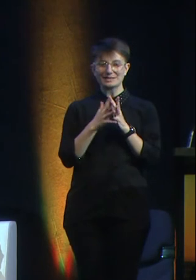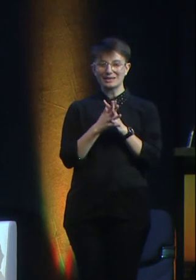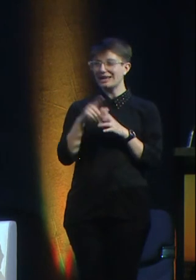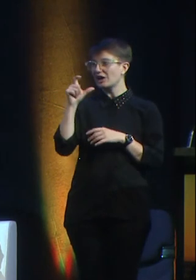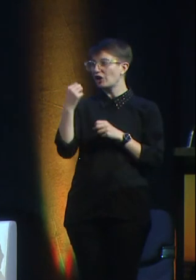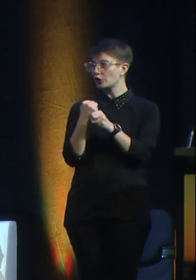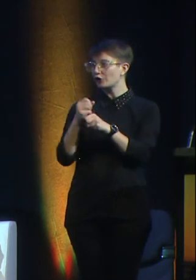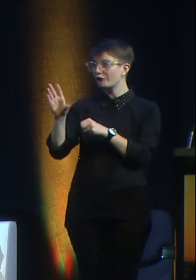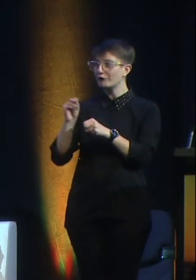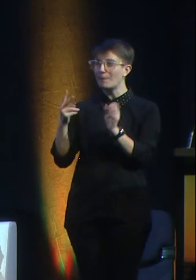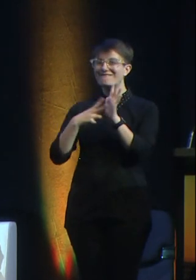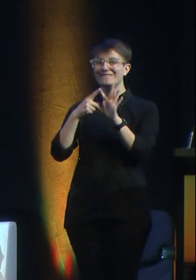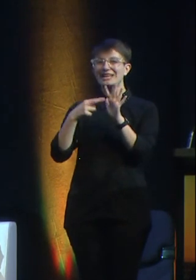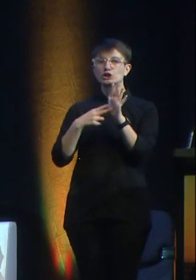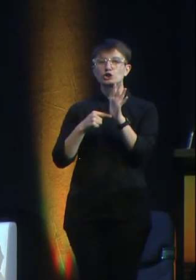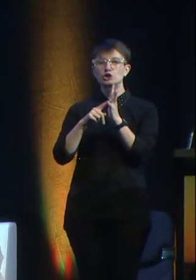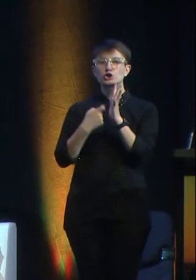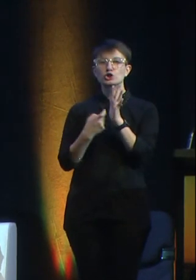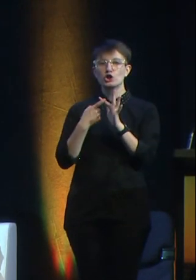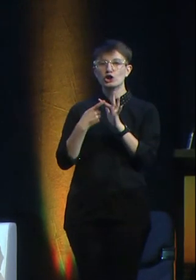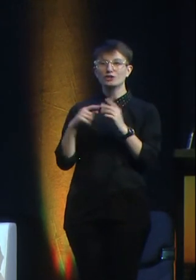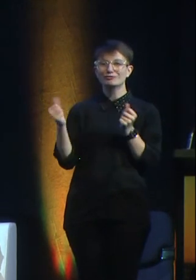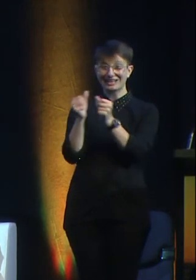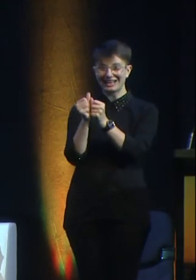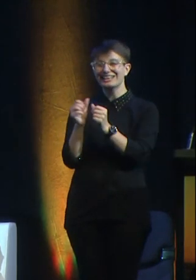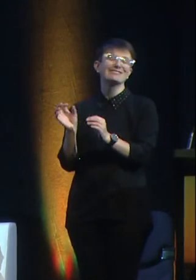it without you. Anyway that doesn't answer my question but a huge thank you to all of